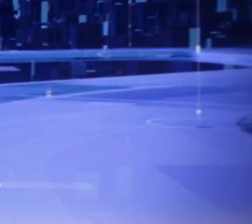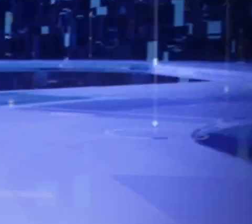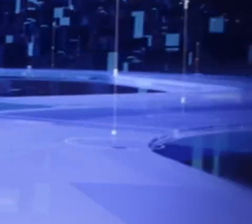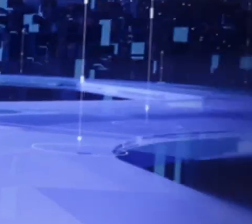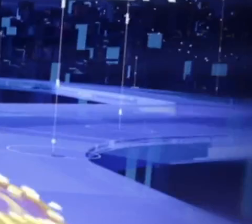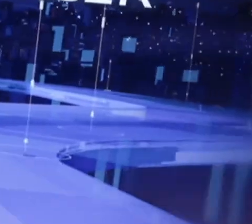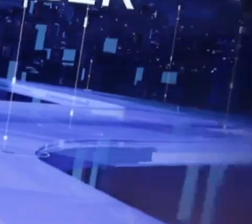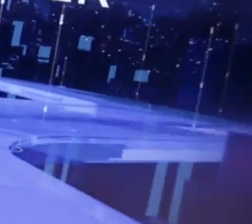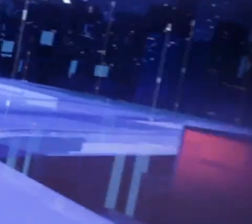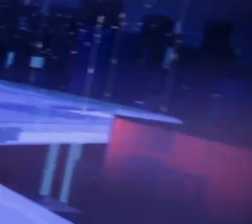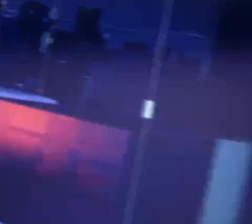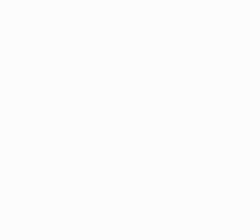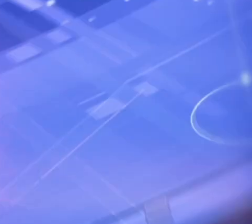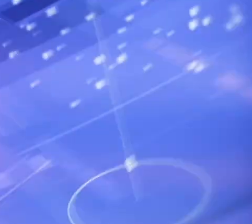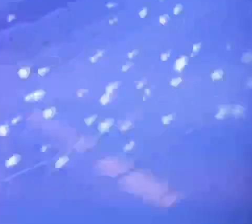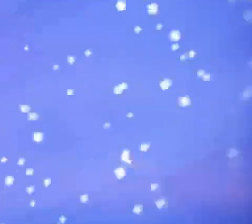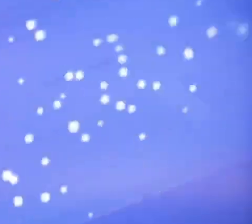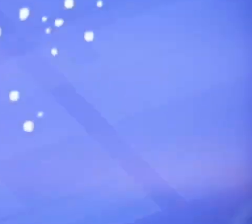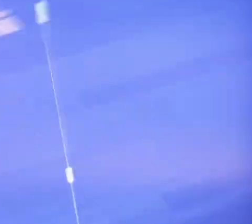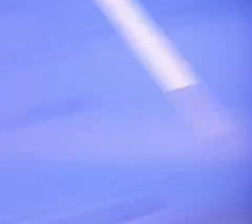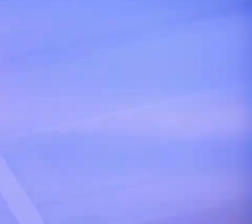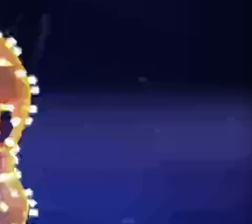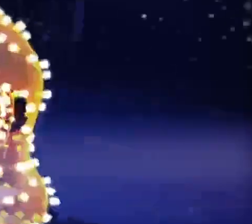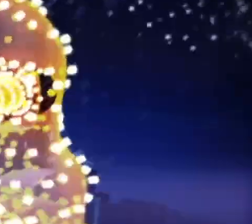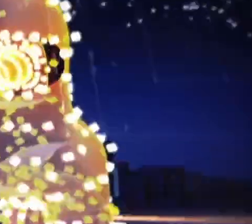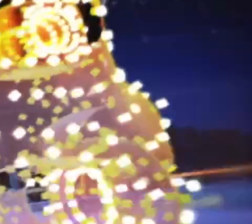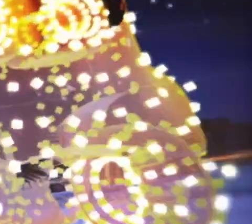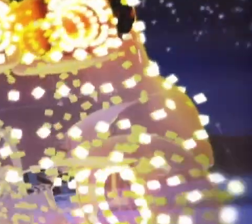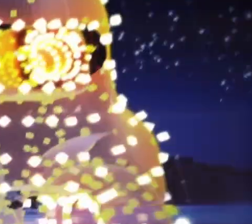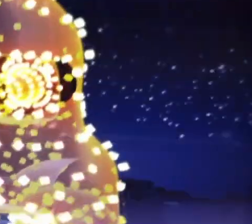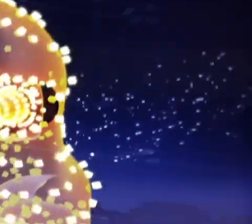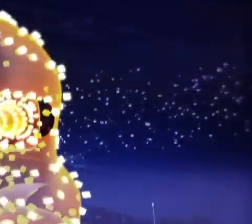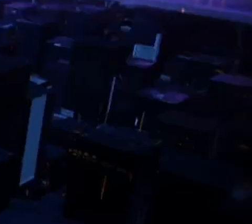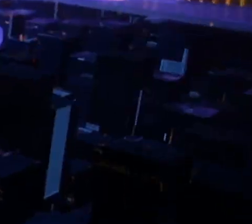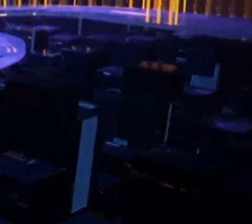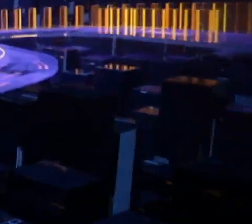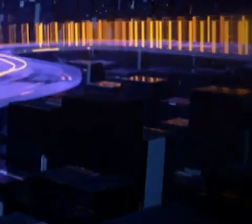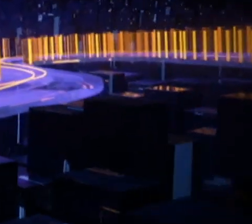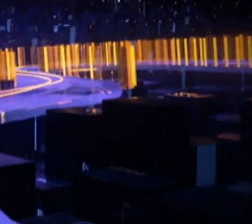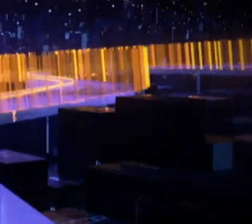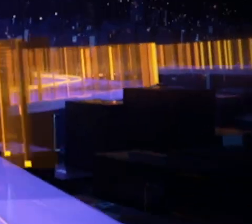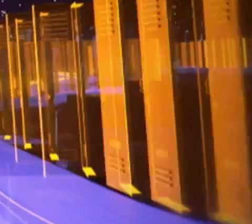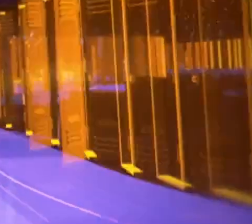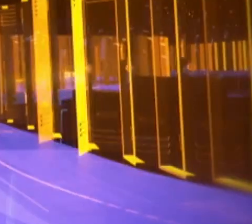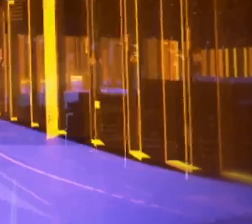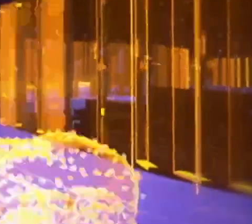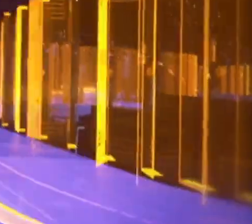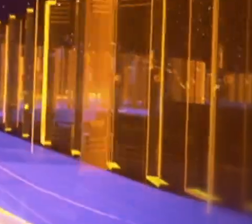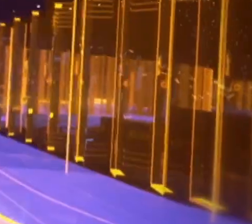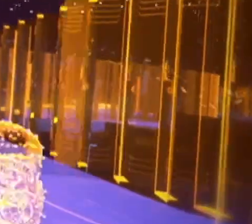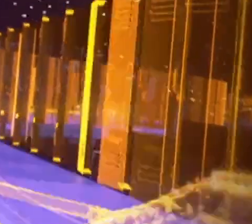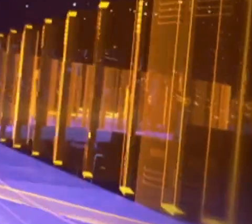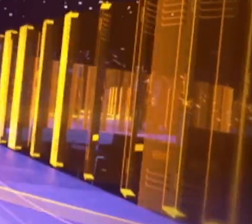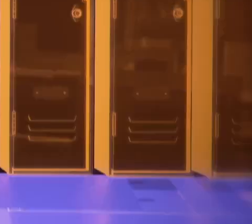And this year, the DeepRacer League is more accessible than ever before with the all new Student League presented by Intel.